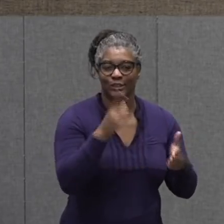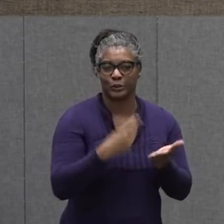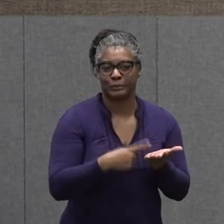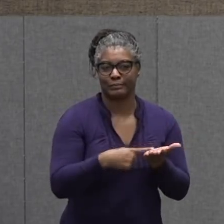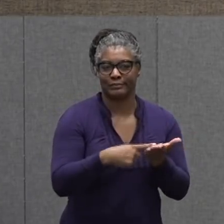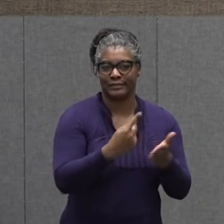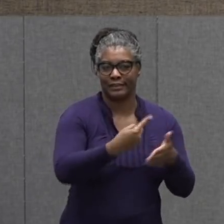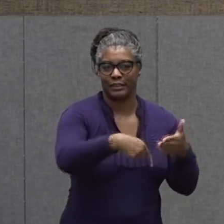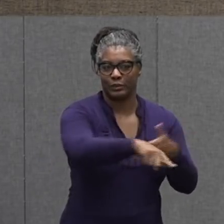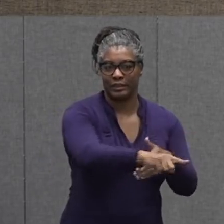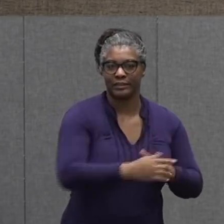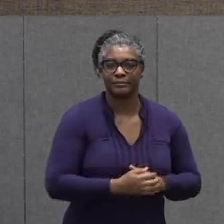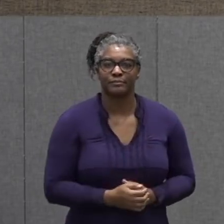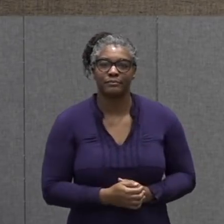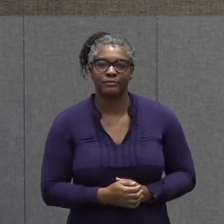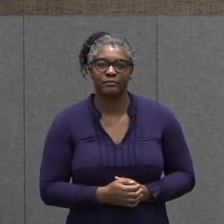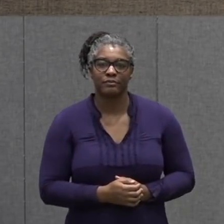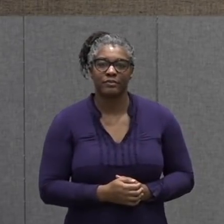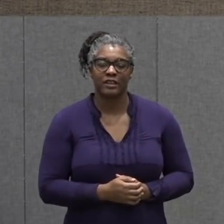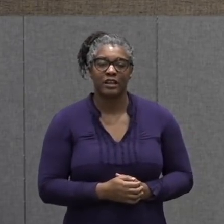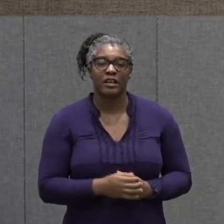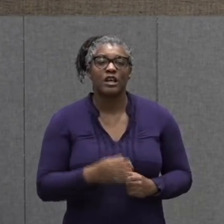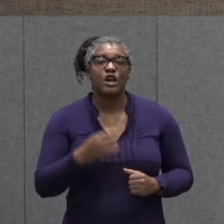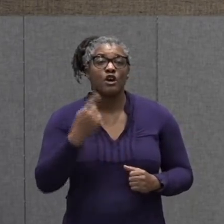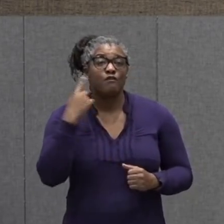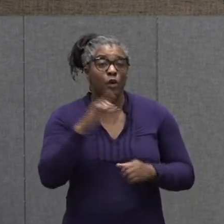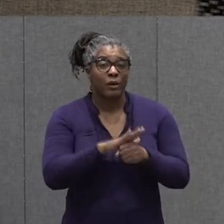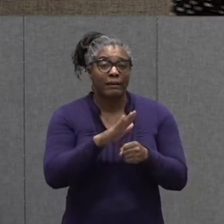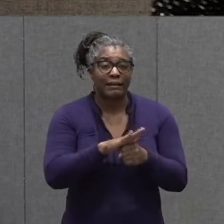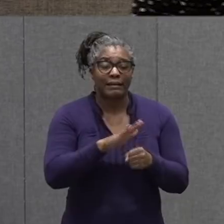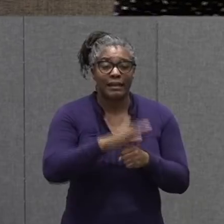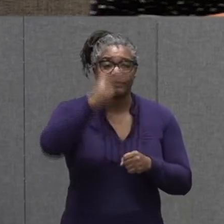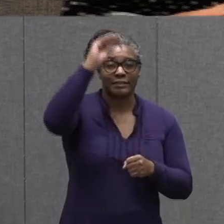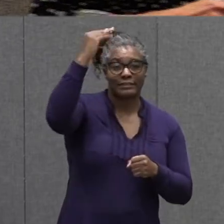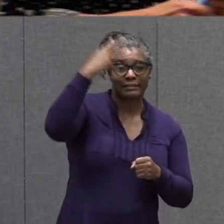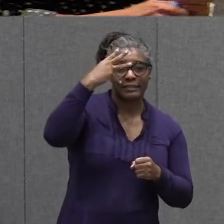a seed has to be away from other plants.